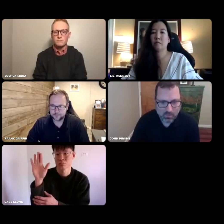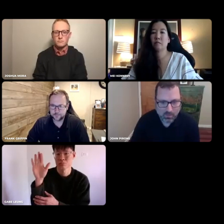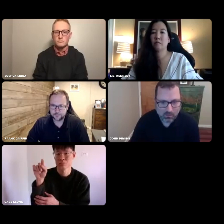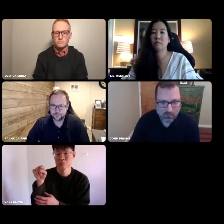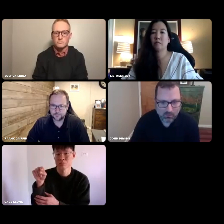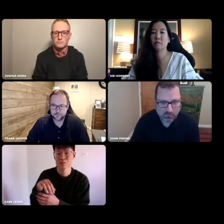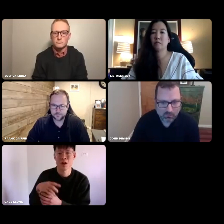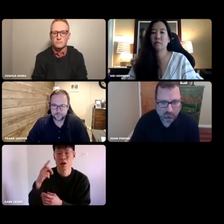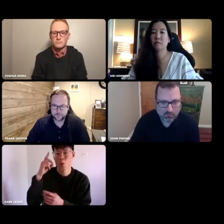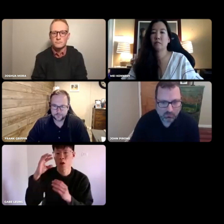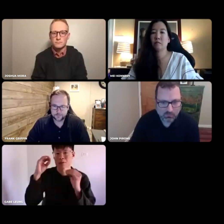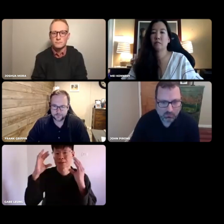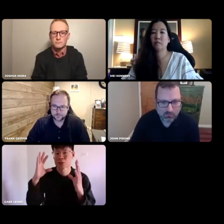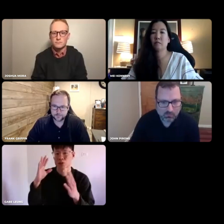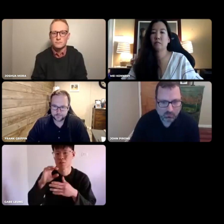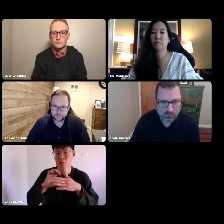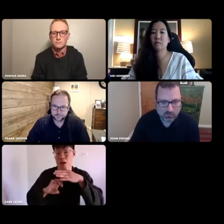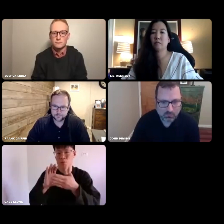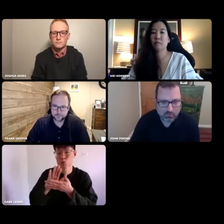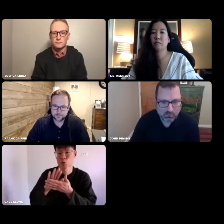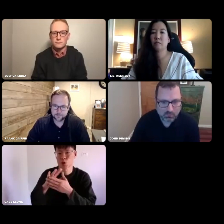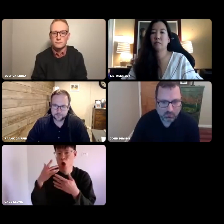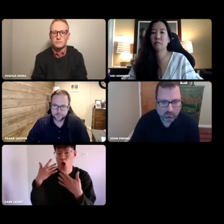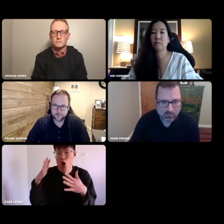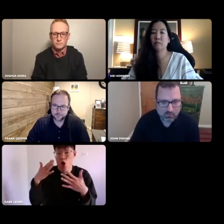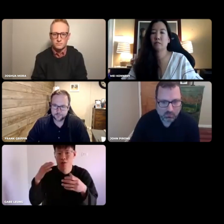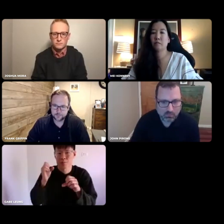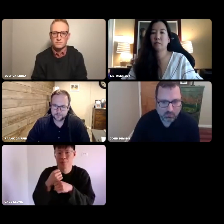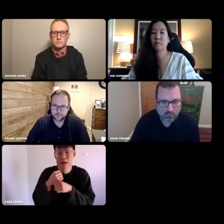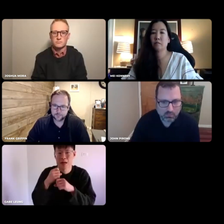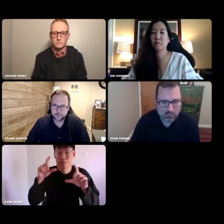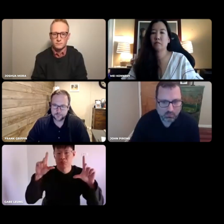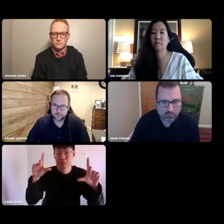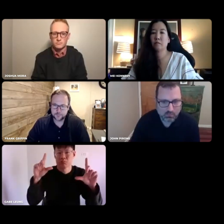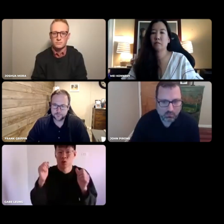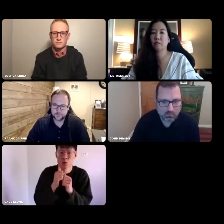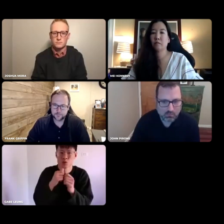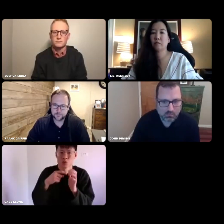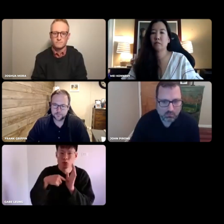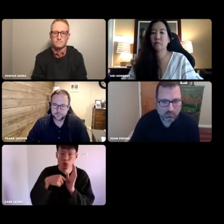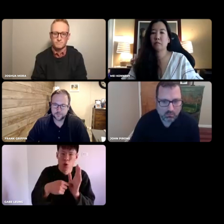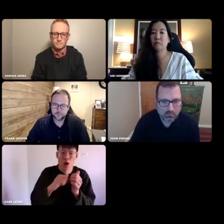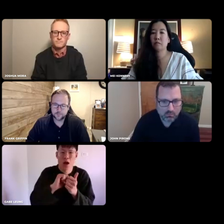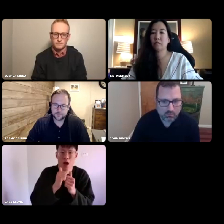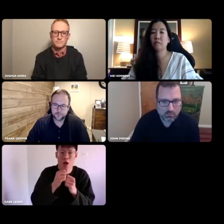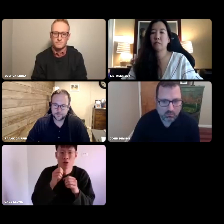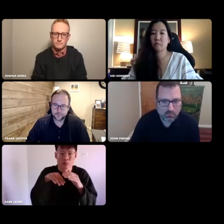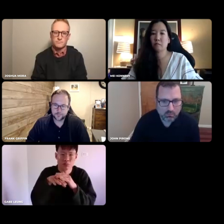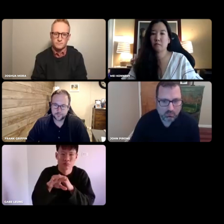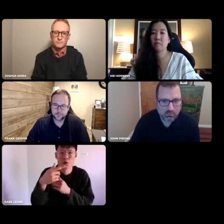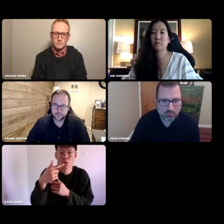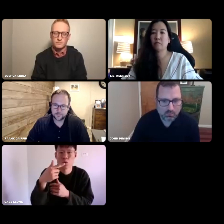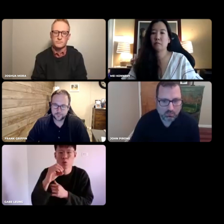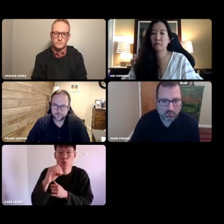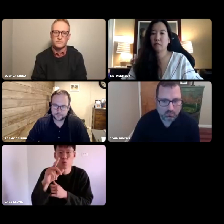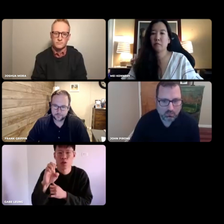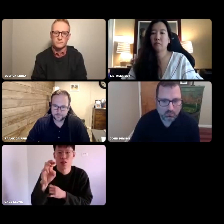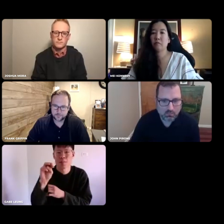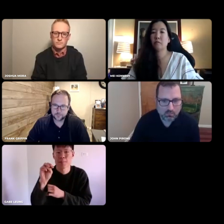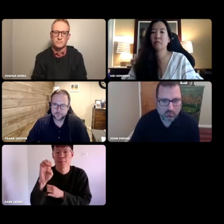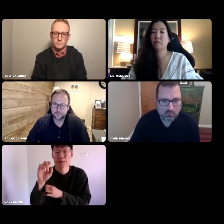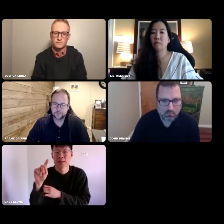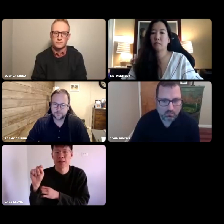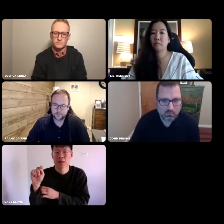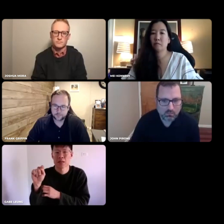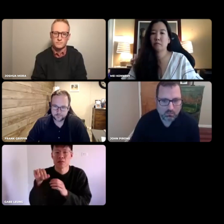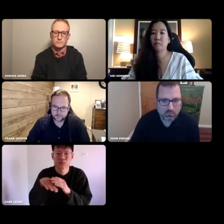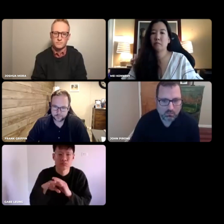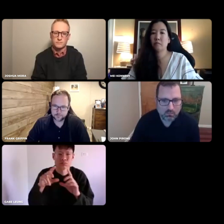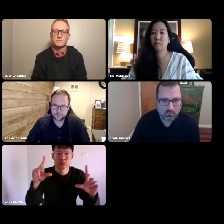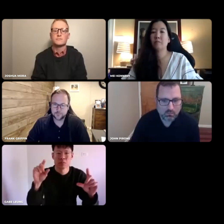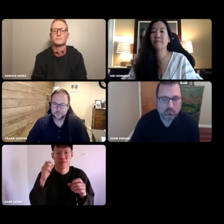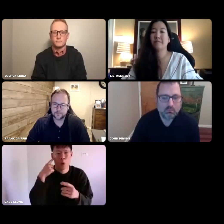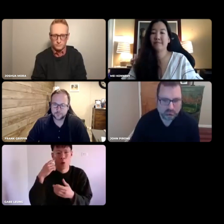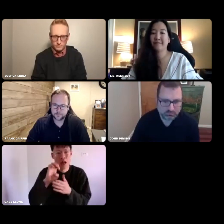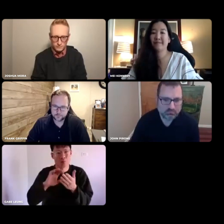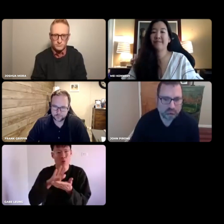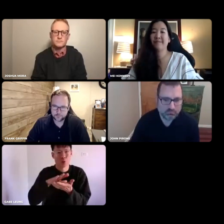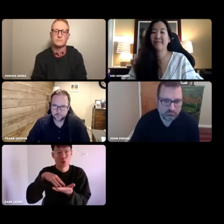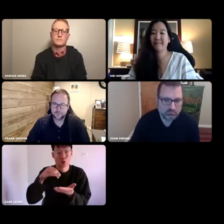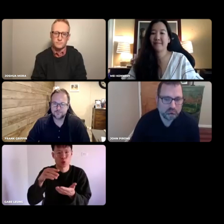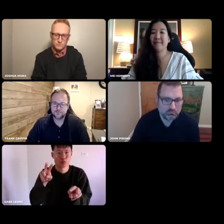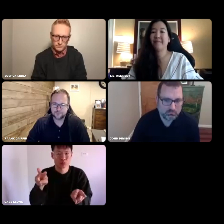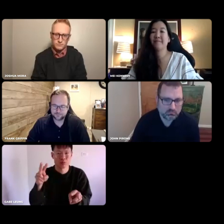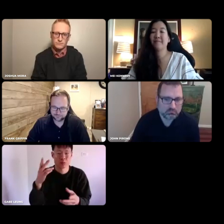I know an elementary school teacher who's made videos showing how to get